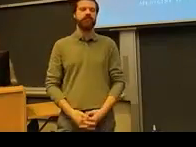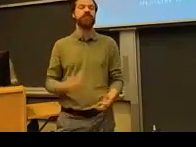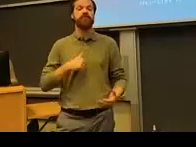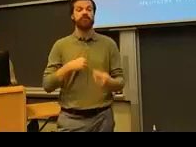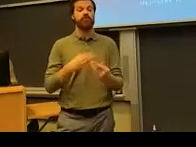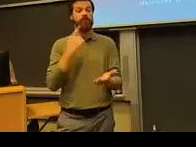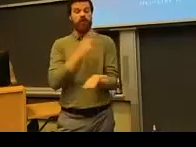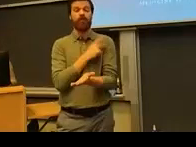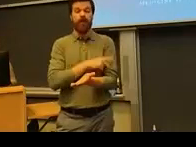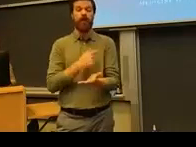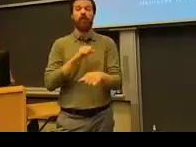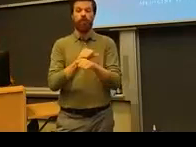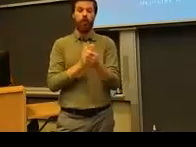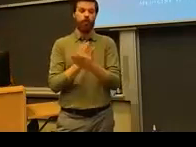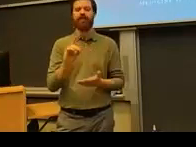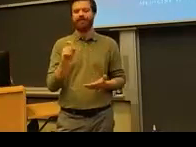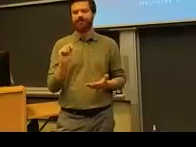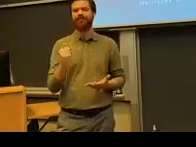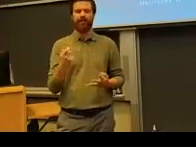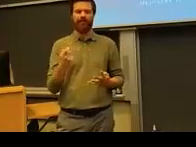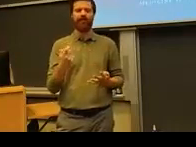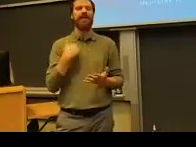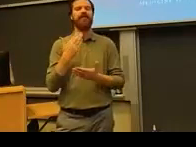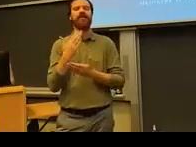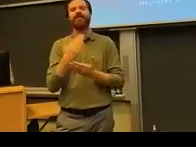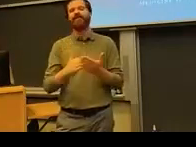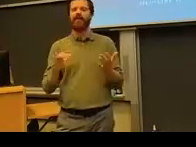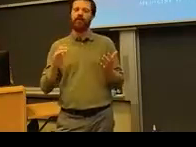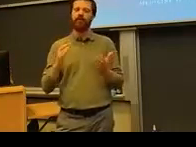we're able to work them through detox um so we kind of have some elements of a detox Clinic um